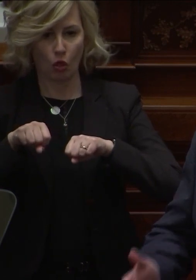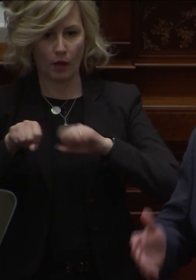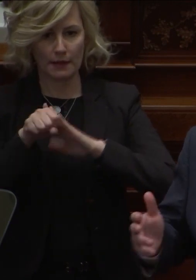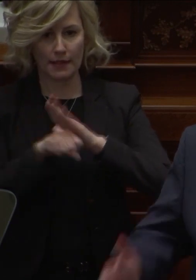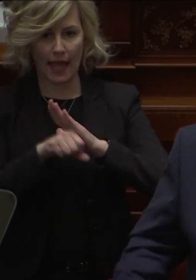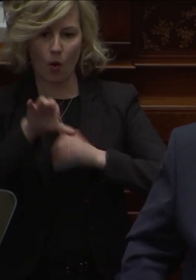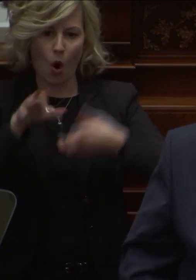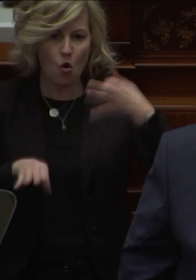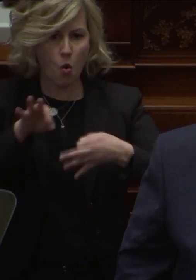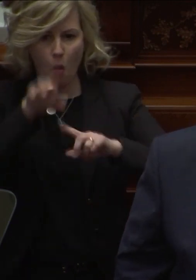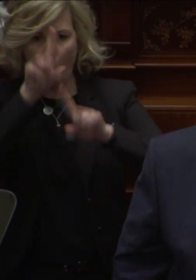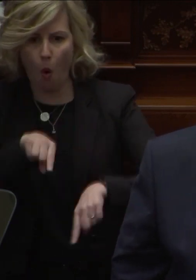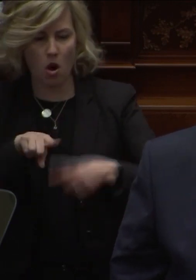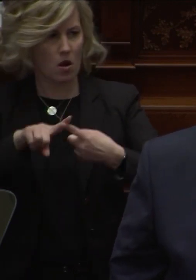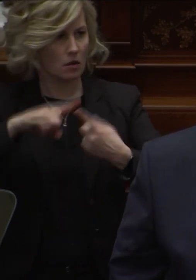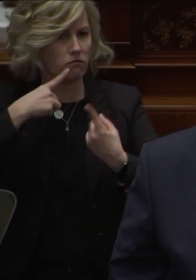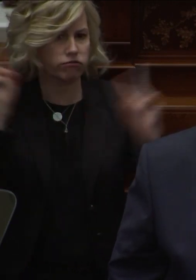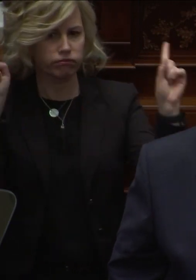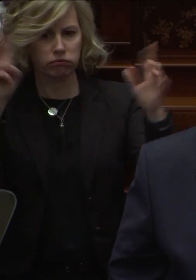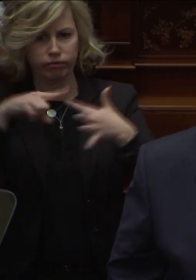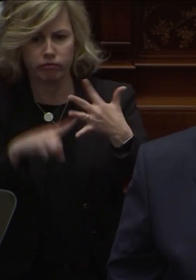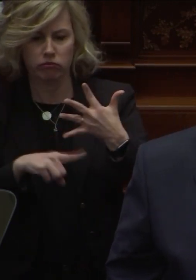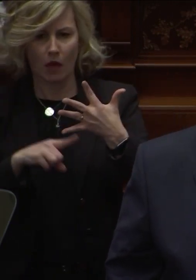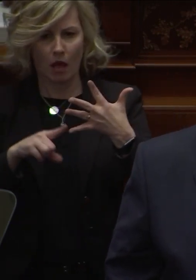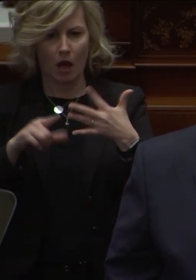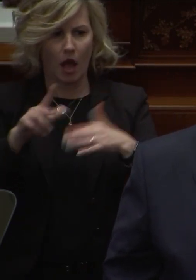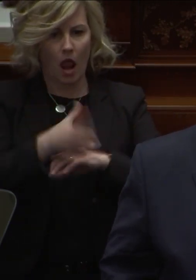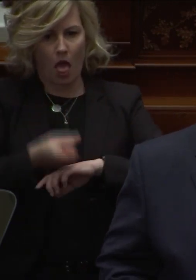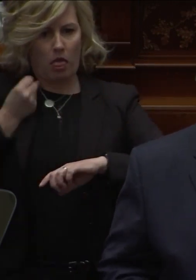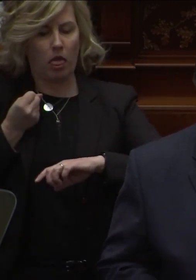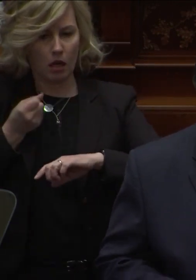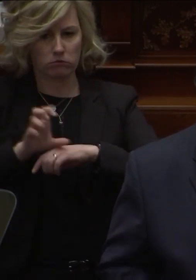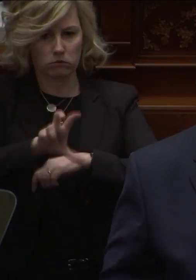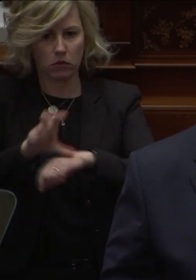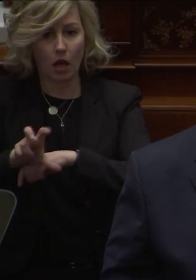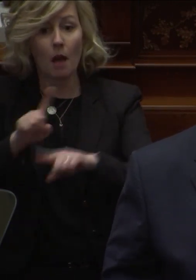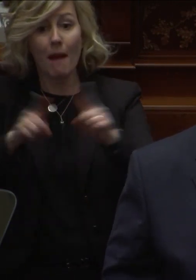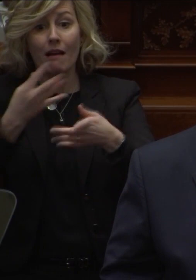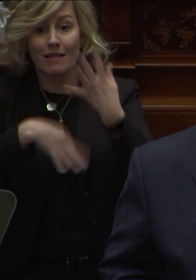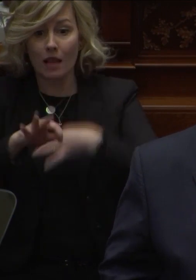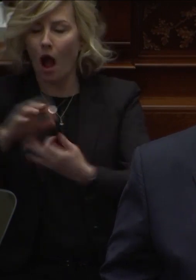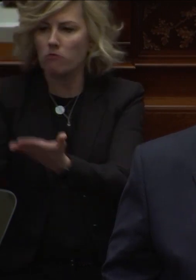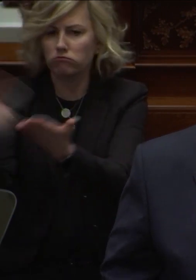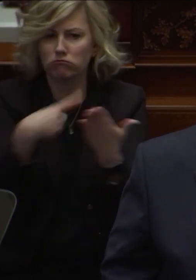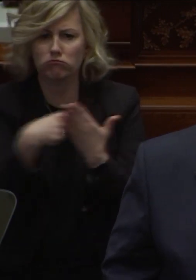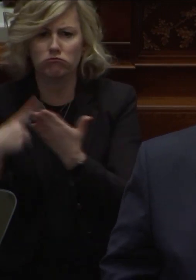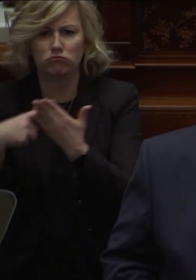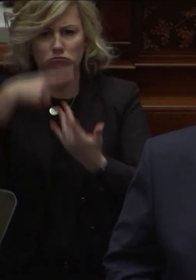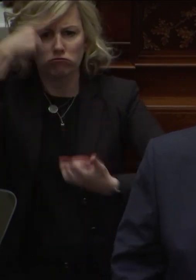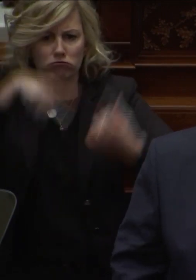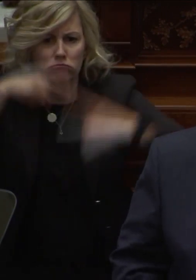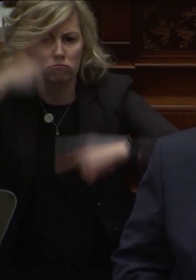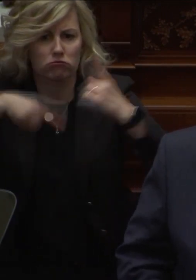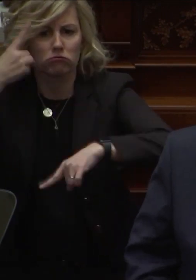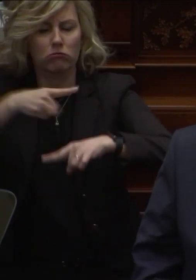MORE BY TAKING THE STATE HOSTAGE OR BY COURT ORDERS, CONSENT DECREES AND CONTINUING APPROPRIATIONS, BUT, INSTEAD, BY